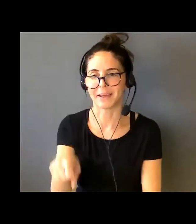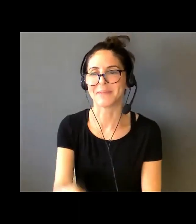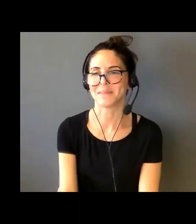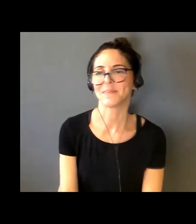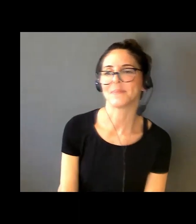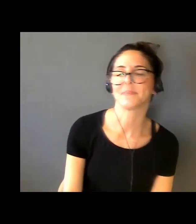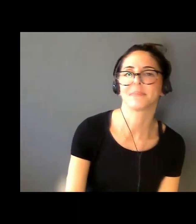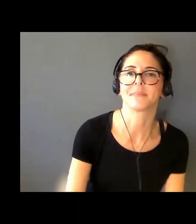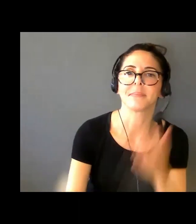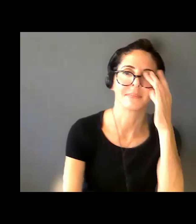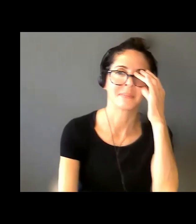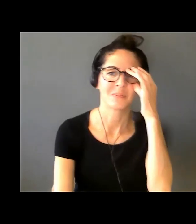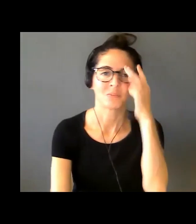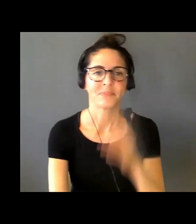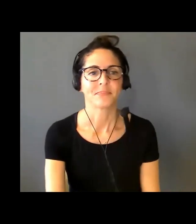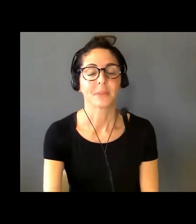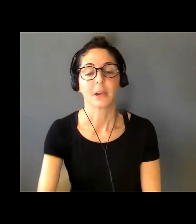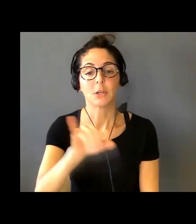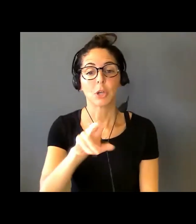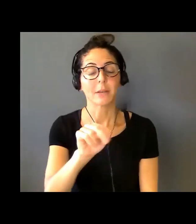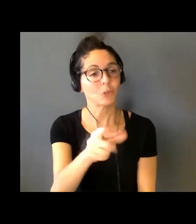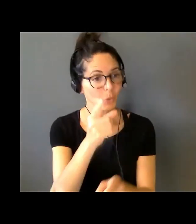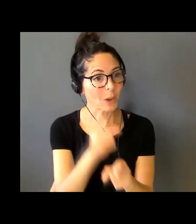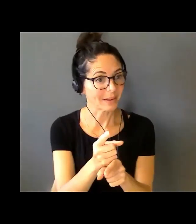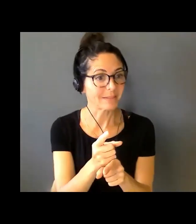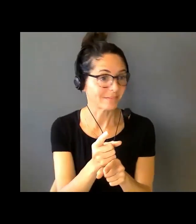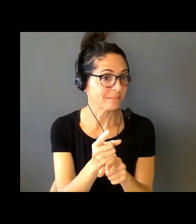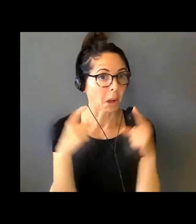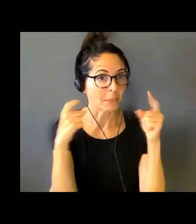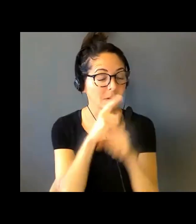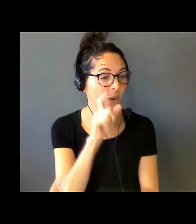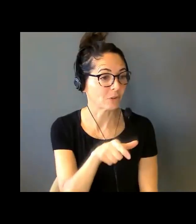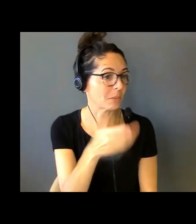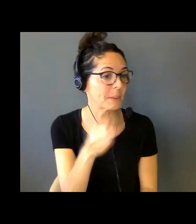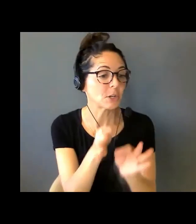That makes a lot of sense. It can be as simple as wine. It just takes time to build a rapport